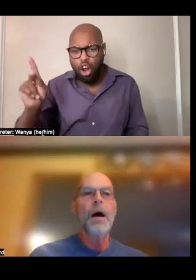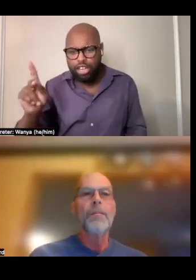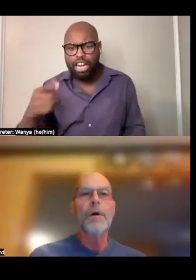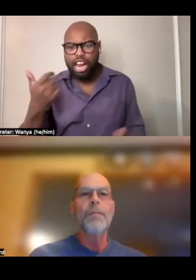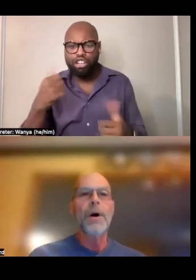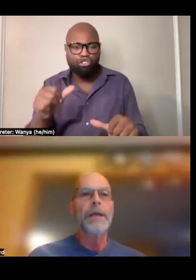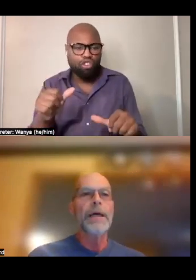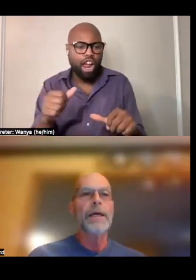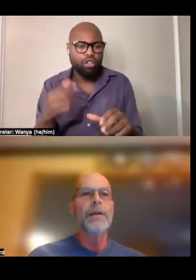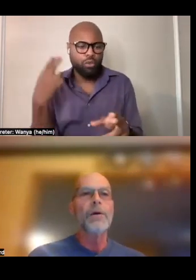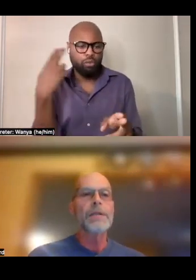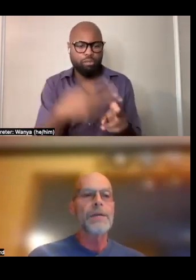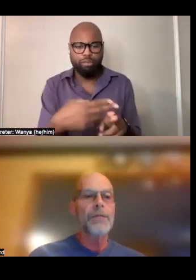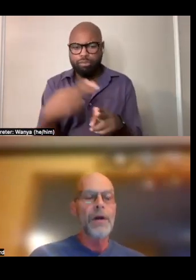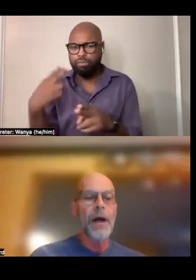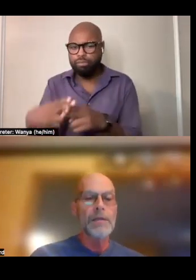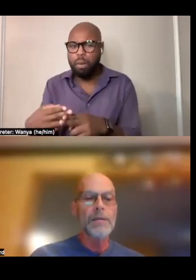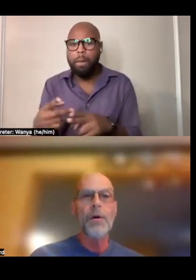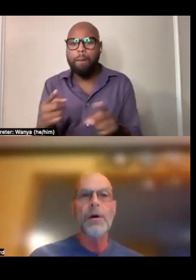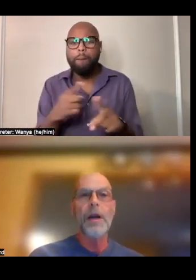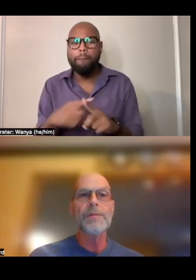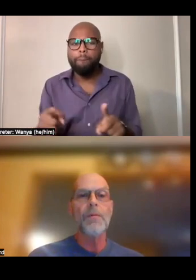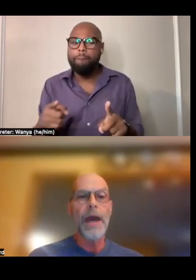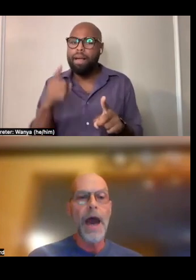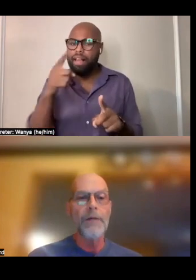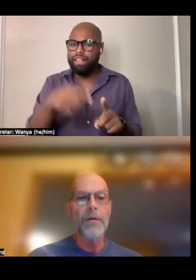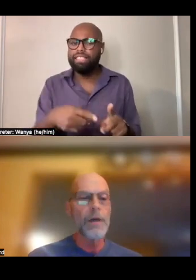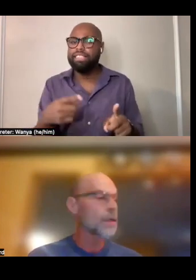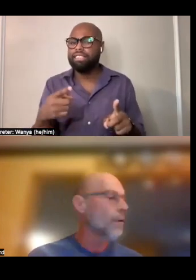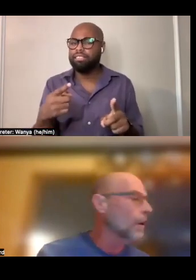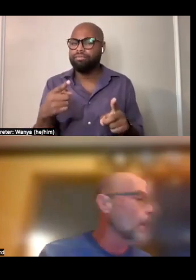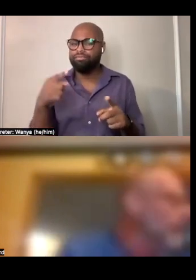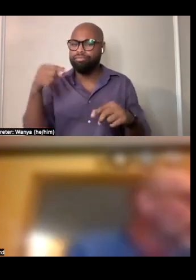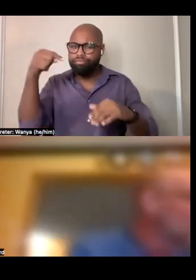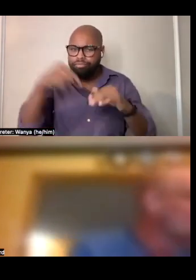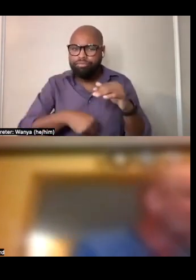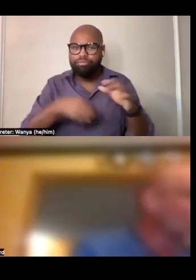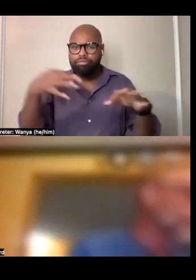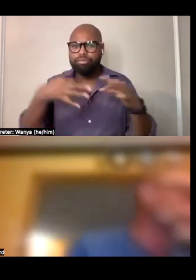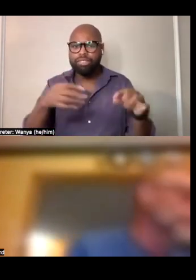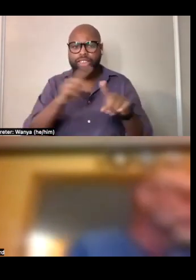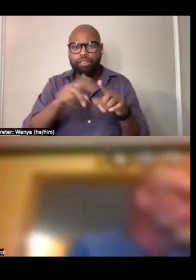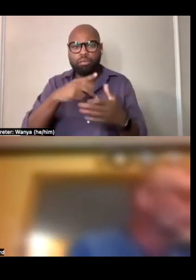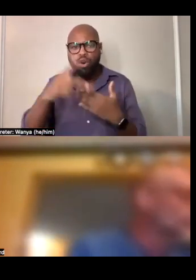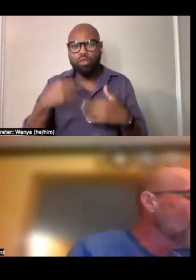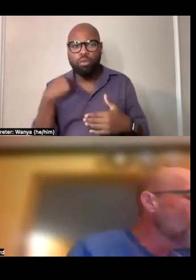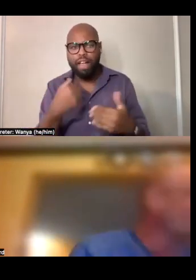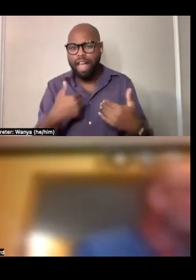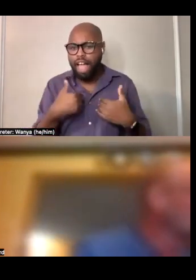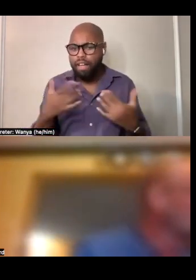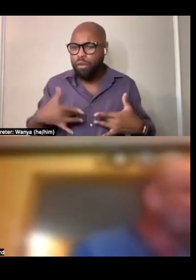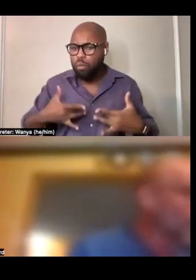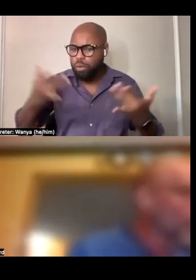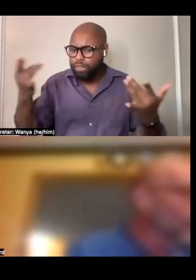But it looks at the different kinds of programs that we have and what's going on. Things that I can go.